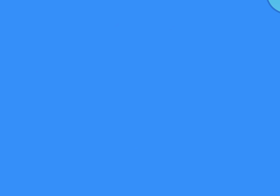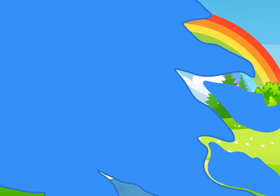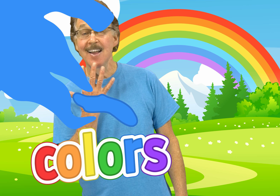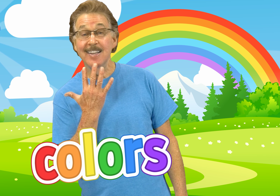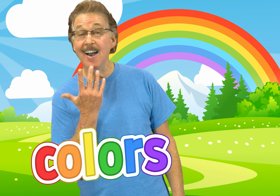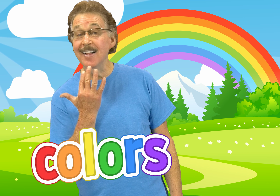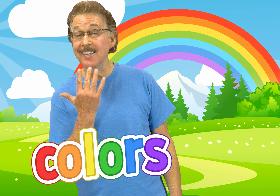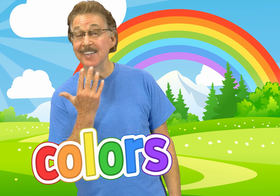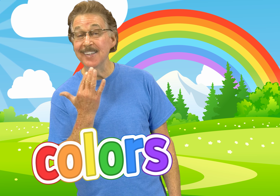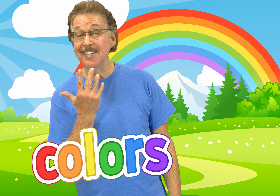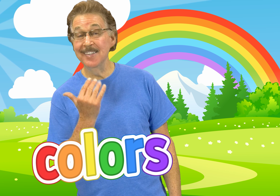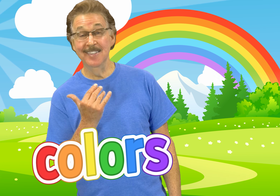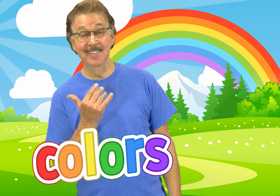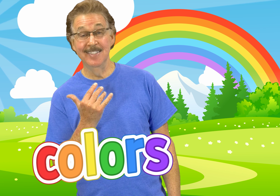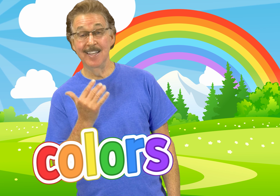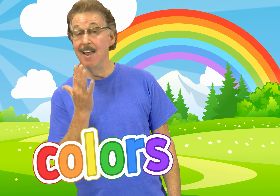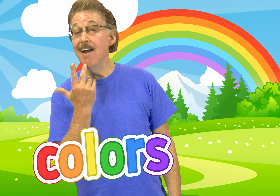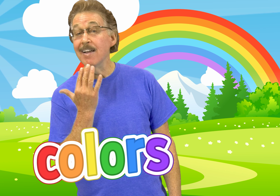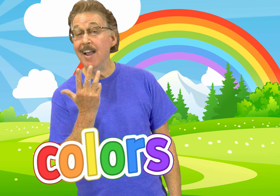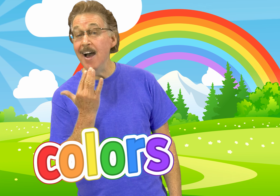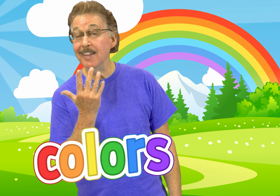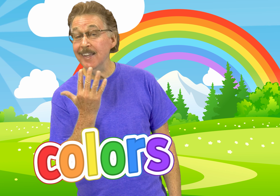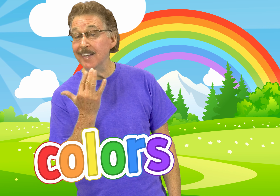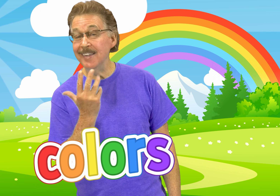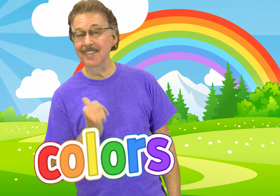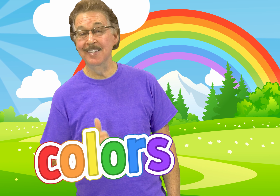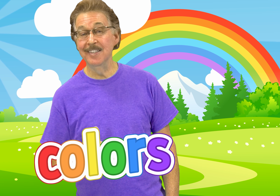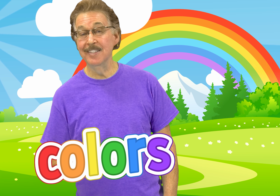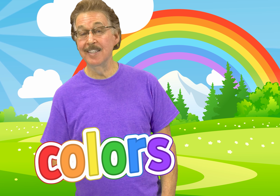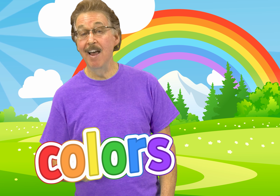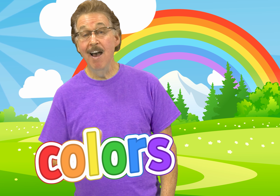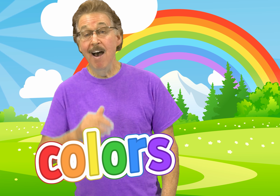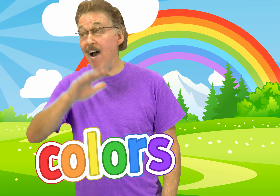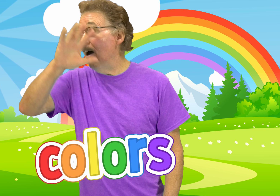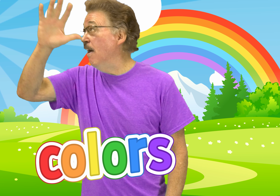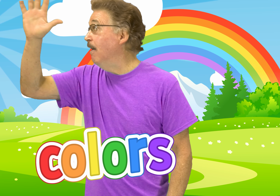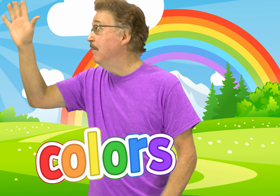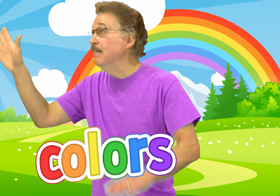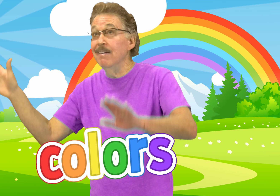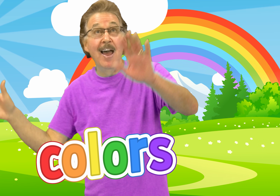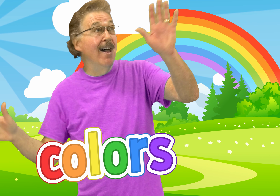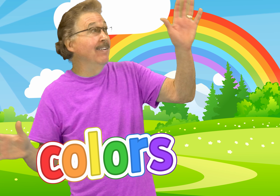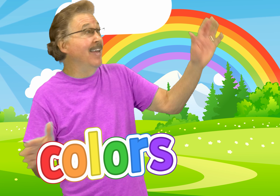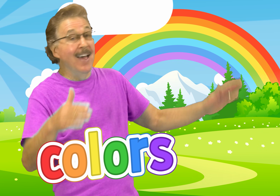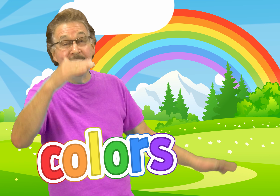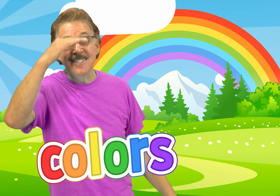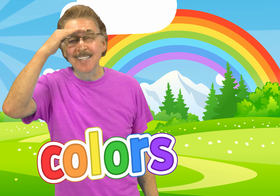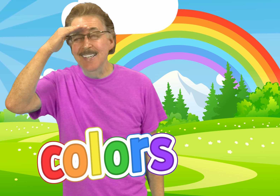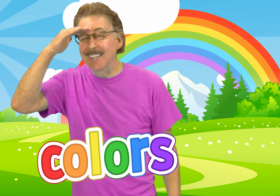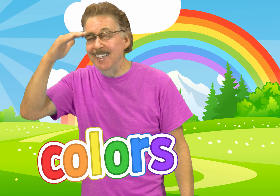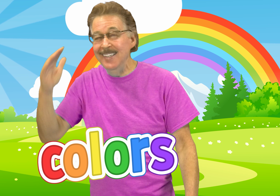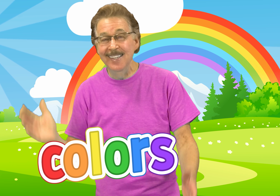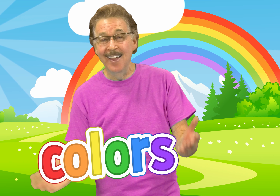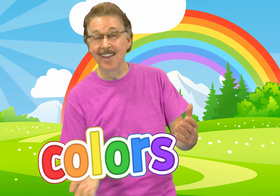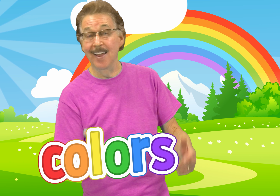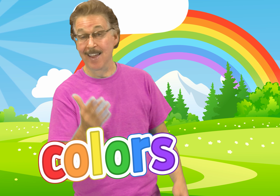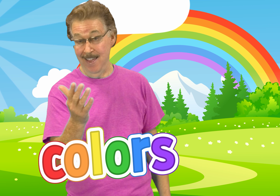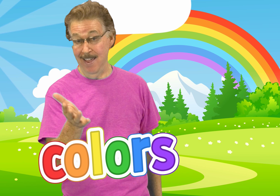Colors, colors all around I see